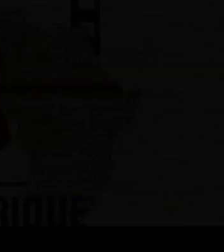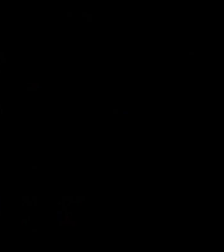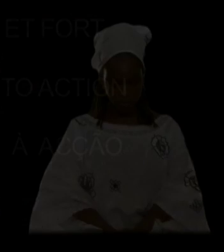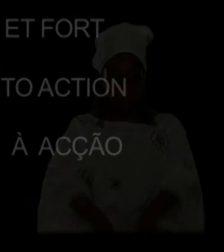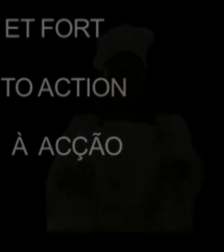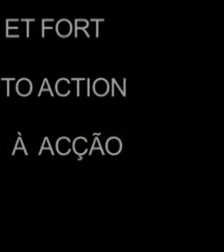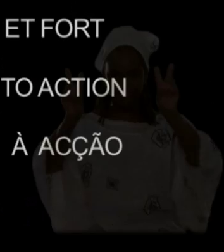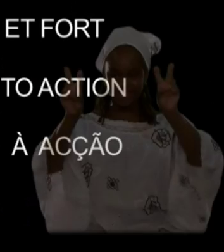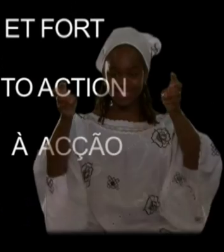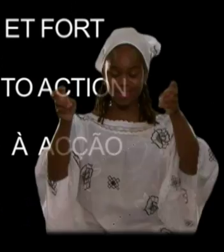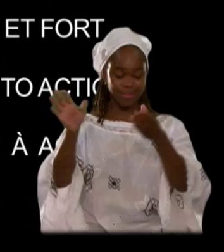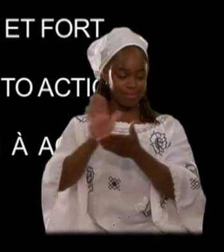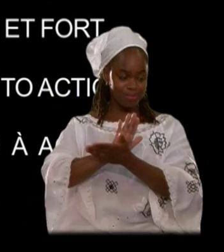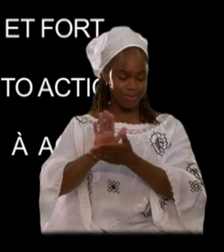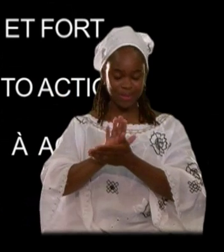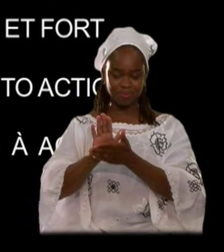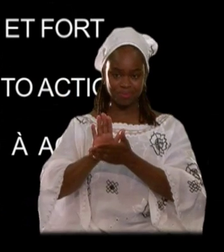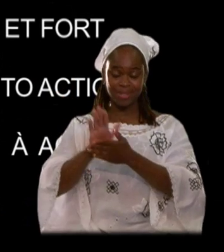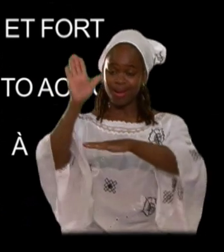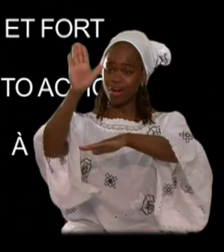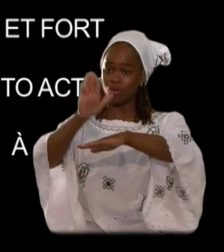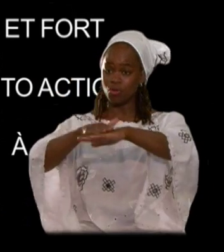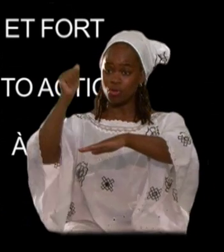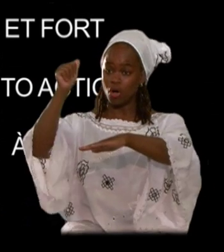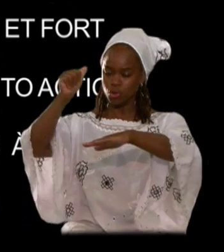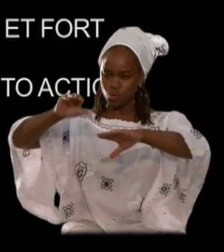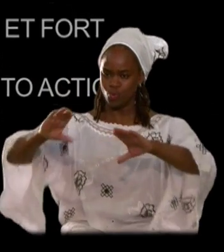Global Dialogues